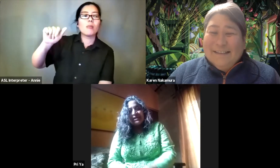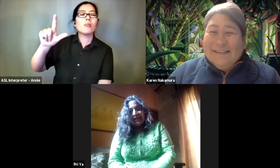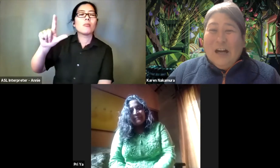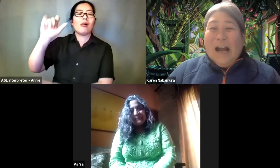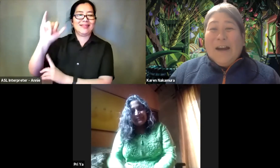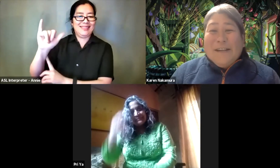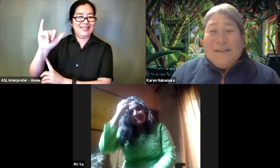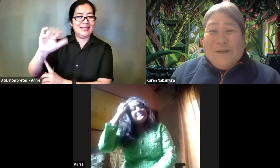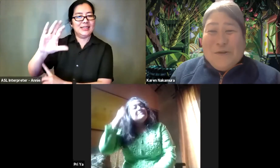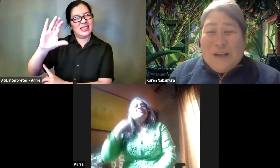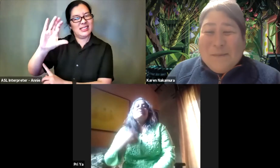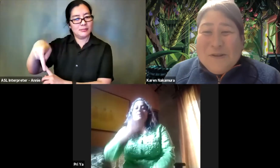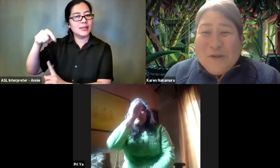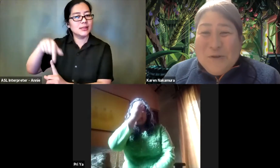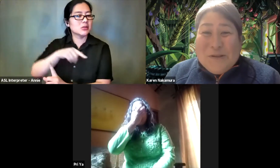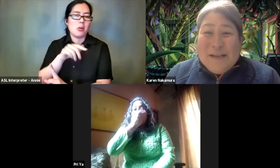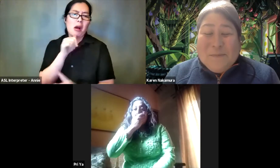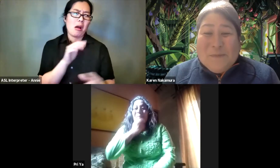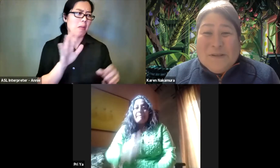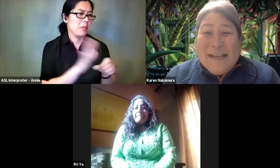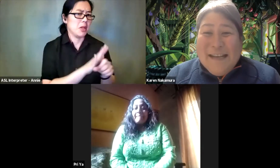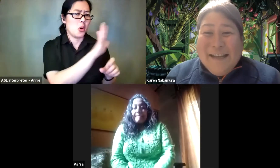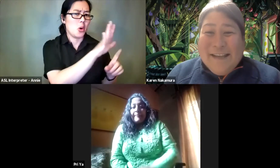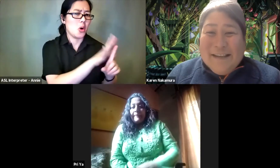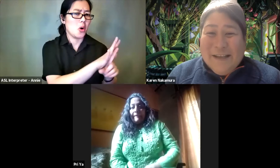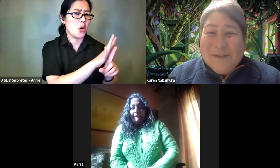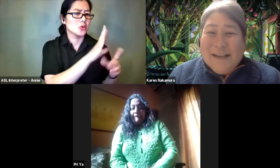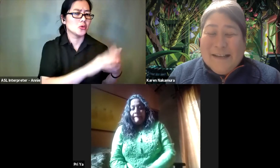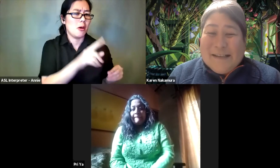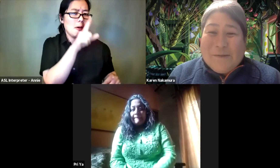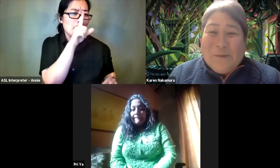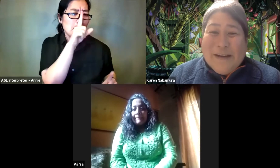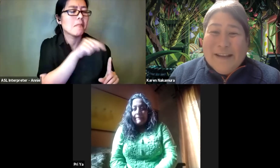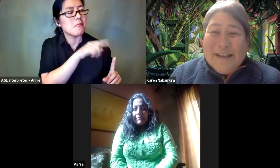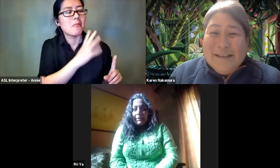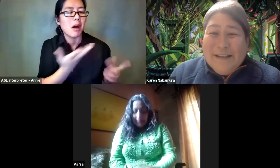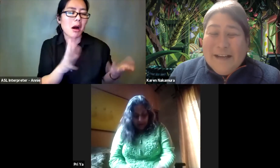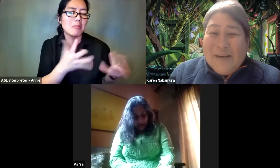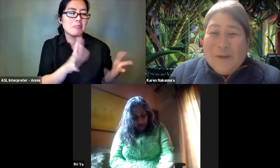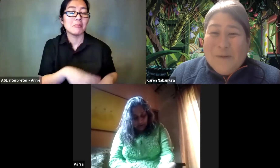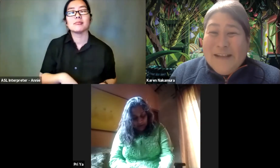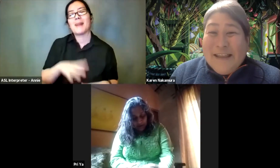Karen Nakamura: How did you come to choose to set it in the Himalayas with a community